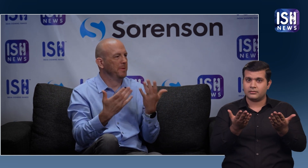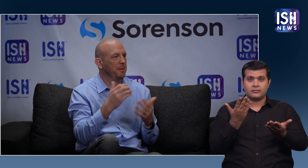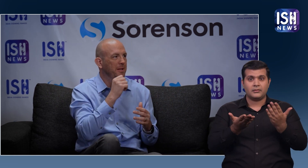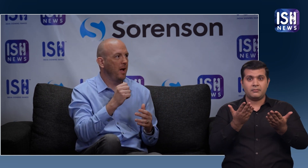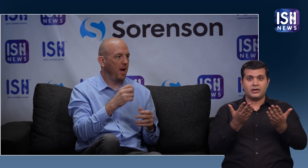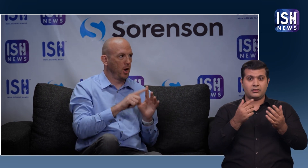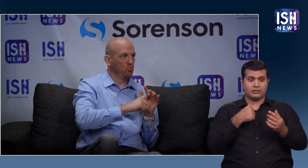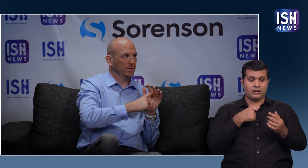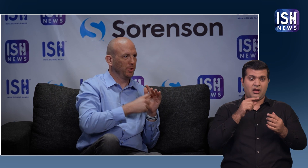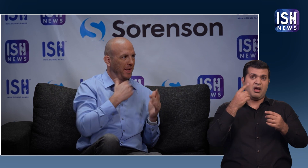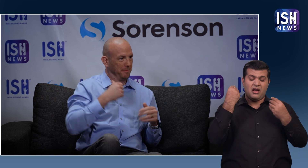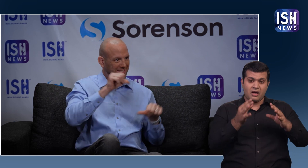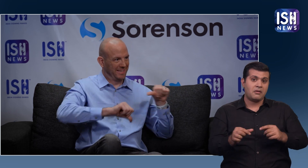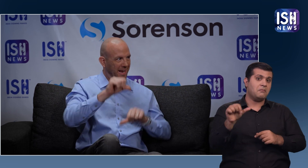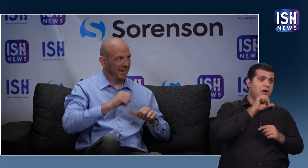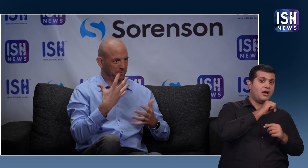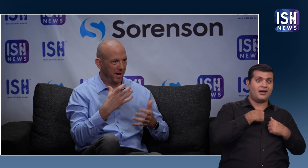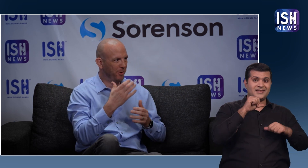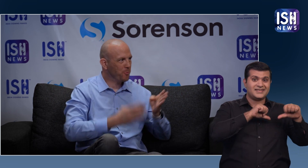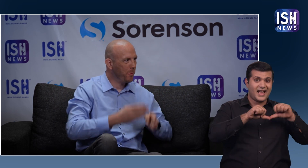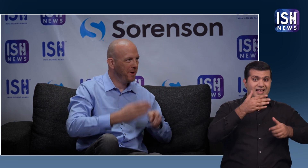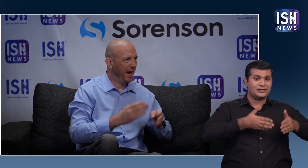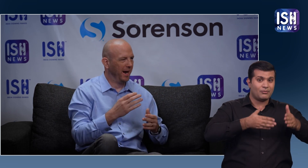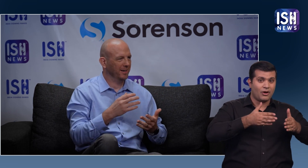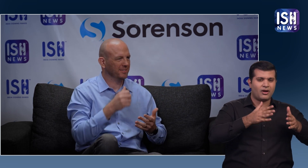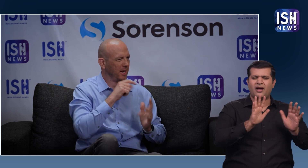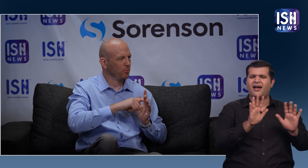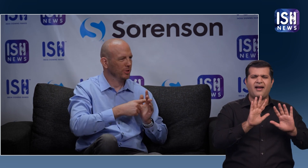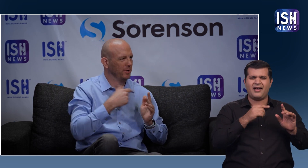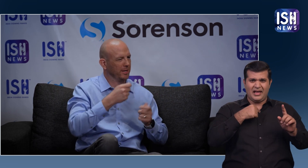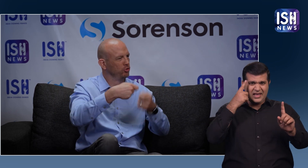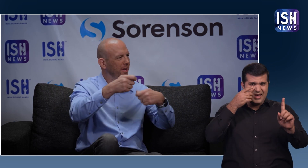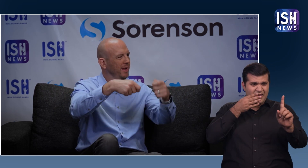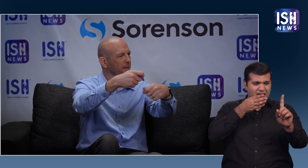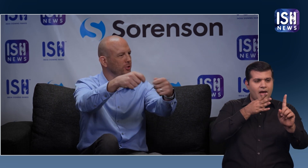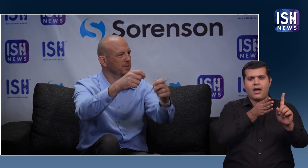May be not in the early stages when I started with being a robot scientist but I changed along the way.